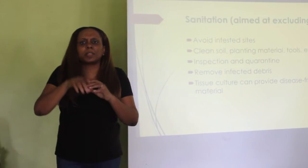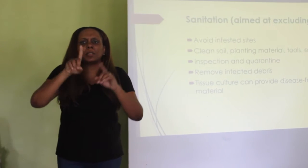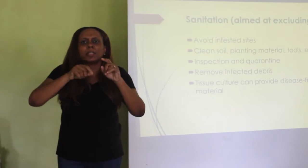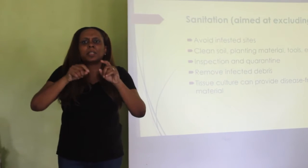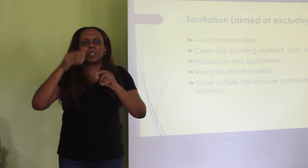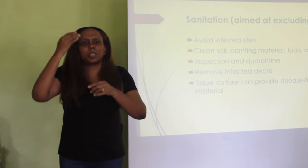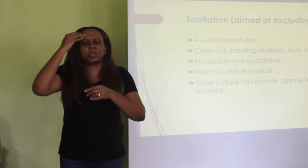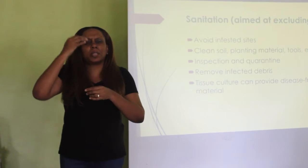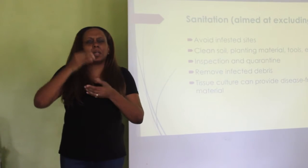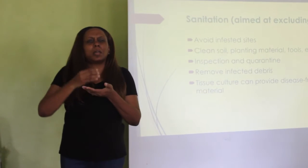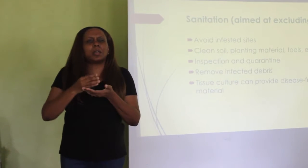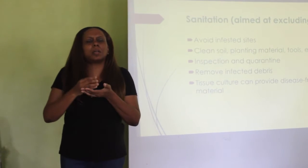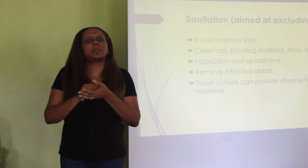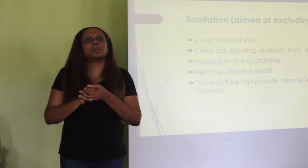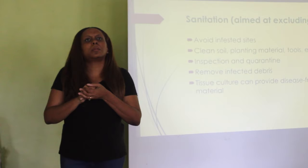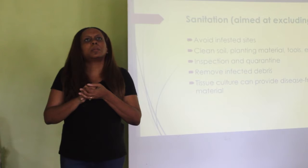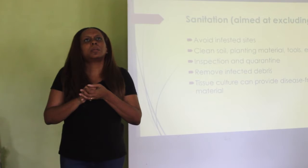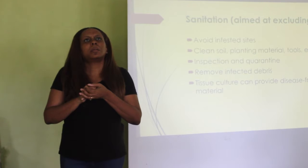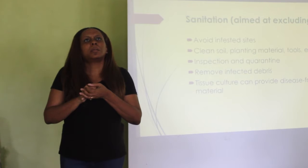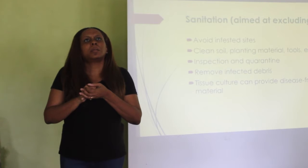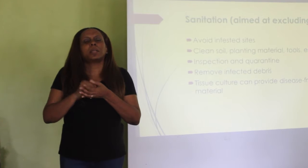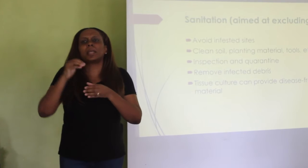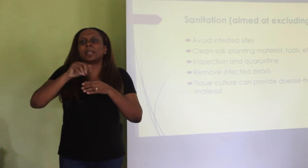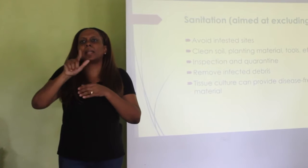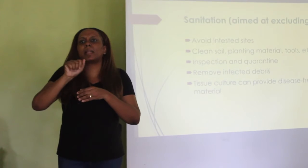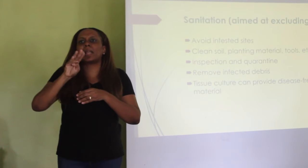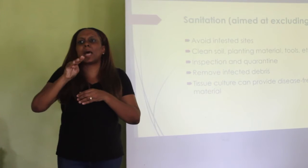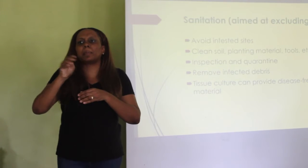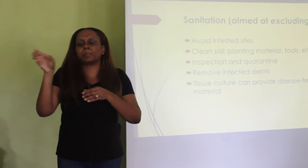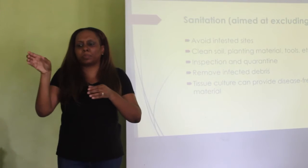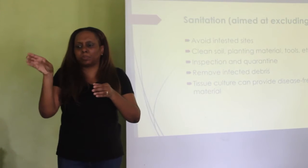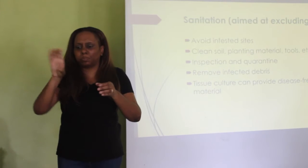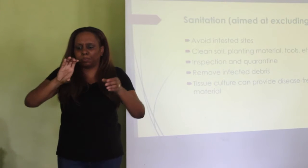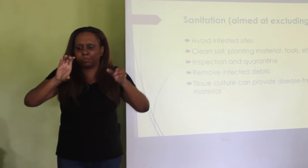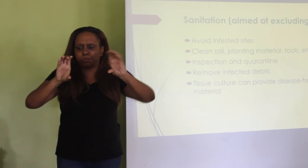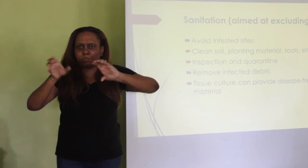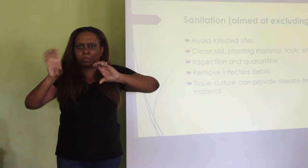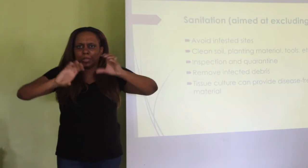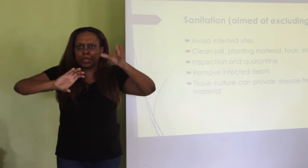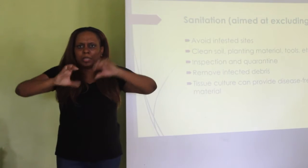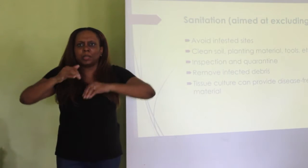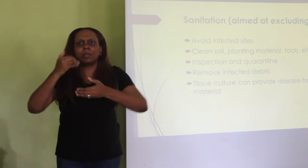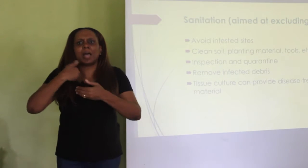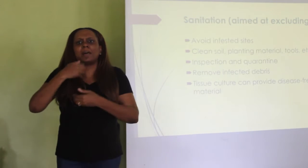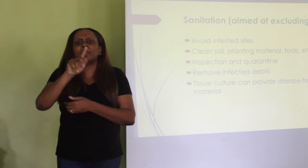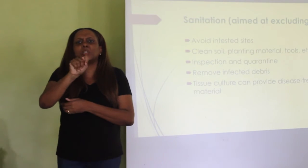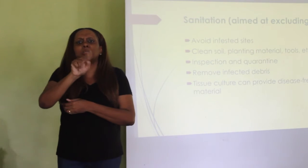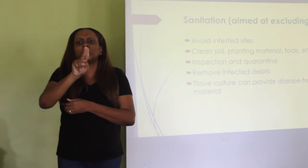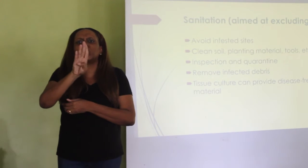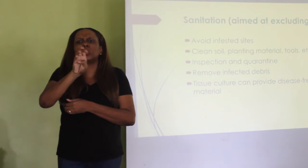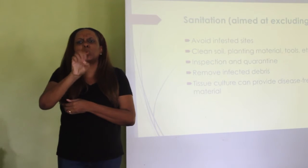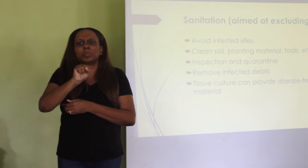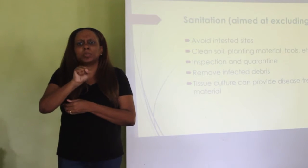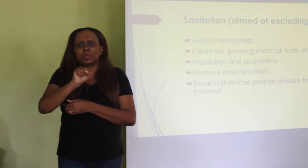this digital culture and get laboratory and it's a very sterile environment so research that and see